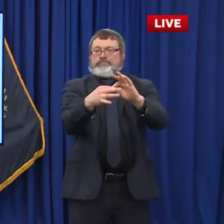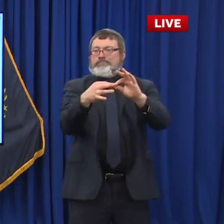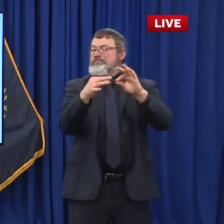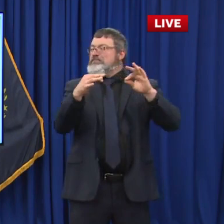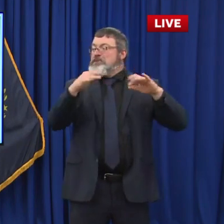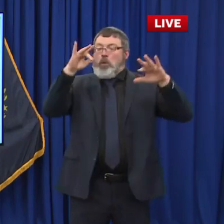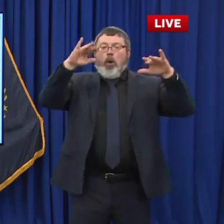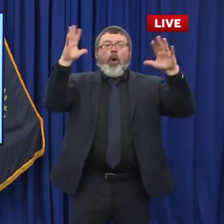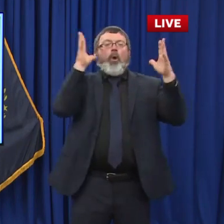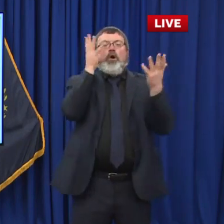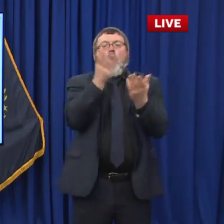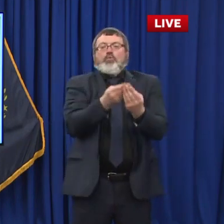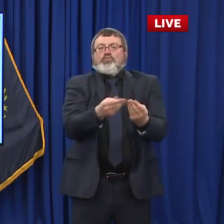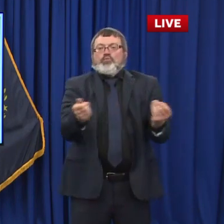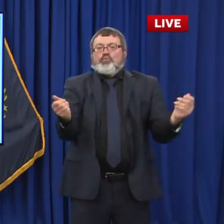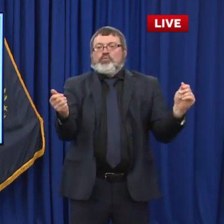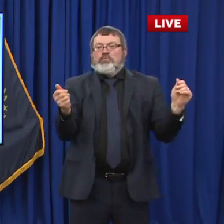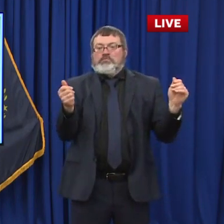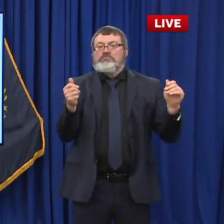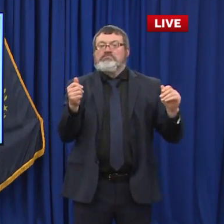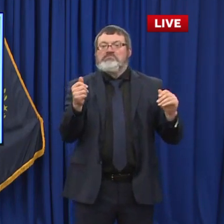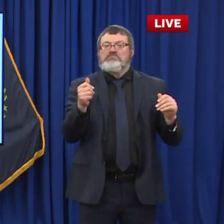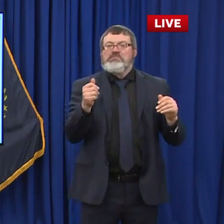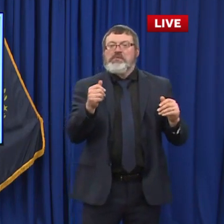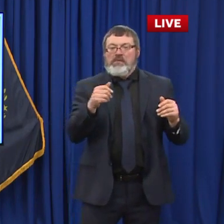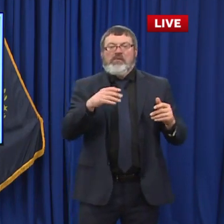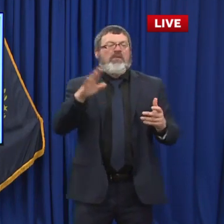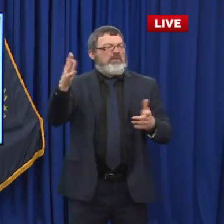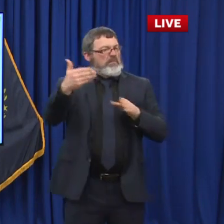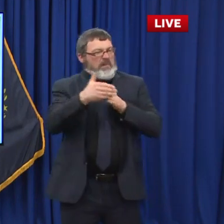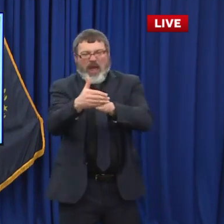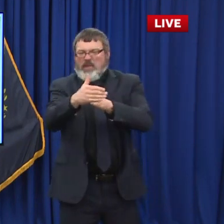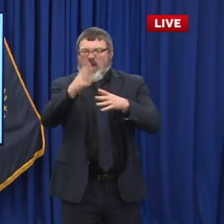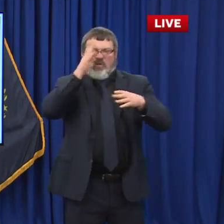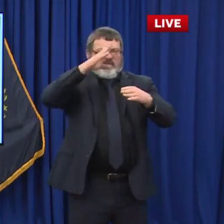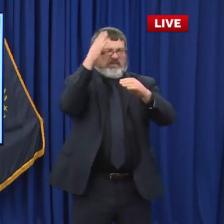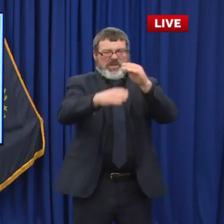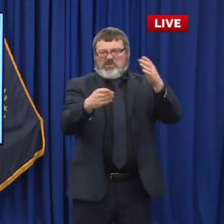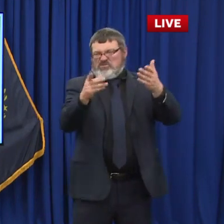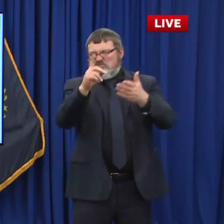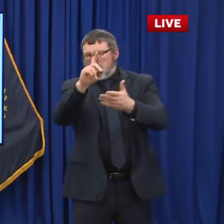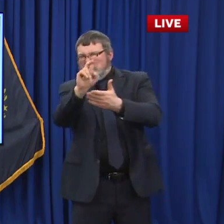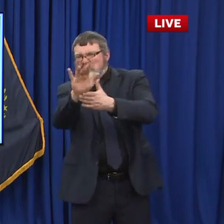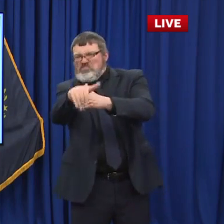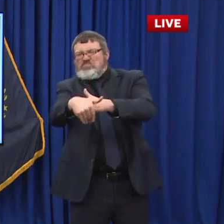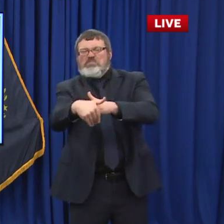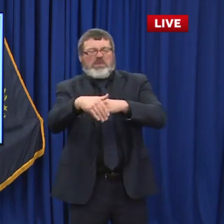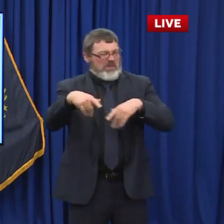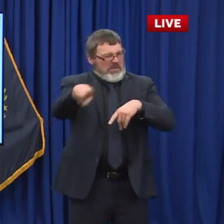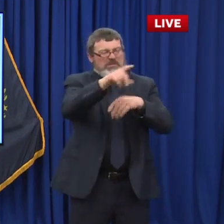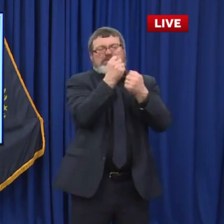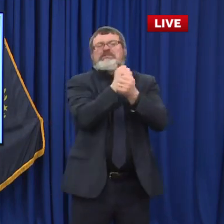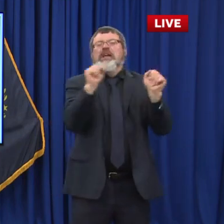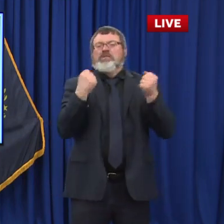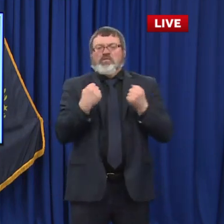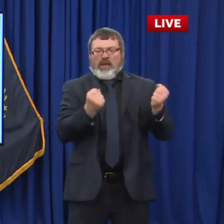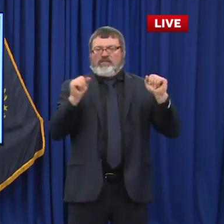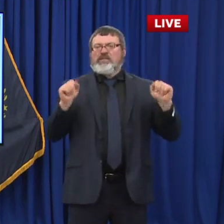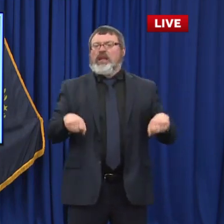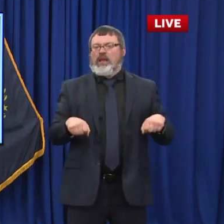IT LOOKS LIKE THE SNOW IS REALLY PETERING OFF AND THE REST OF THE STATE AT THIS POINT IF YOU NEED IS A FEW MORE HOURS FOR US TO CLEAR THE ROADS AND MAKE SURE THAT EVERYONE CAN TRAVEL SAFE.